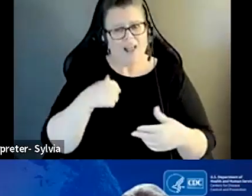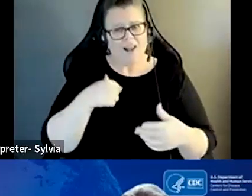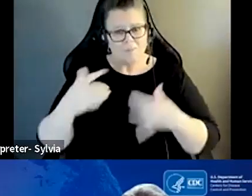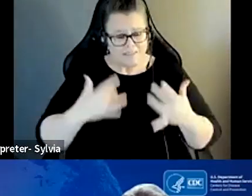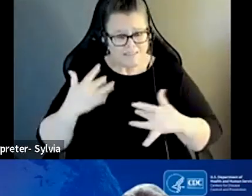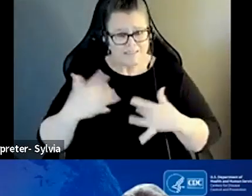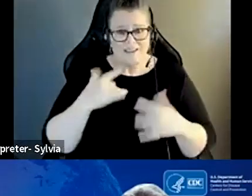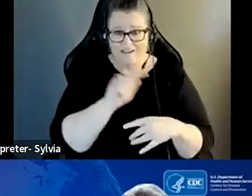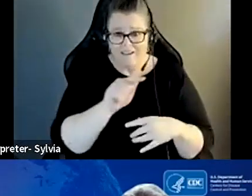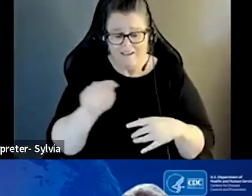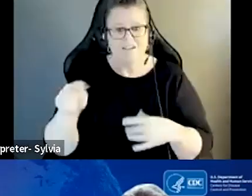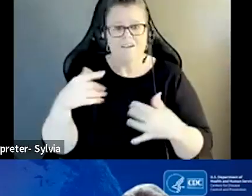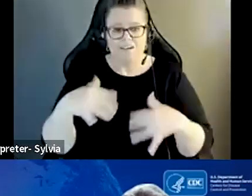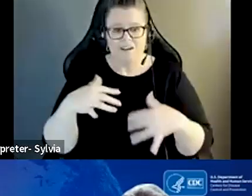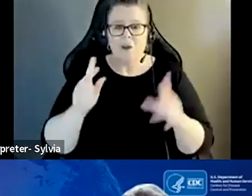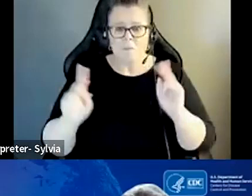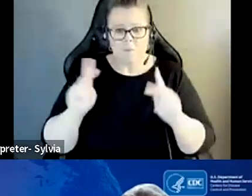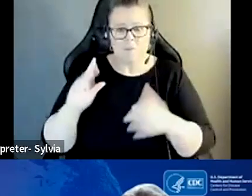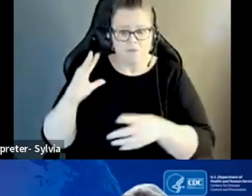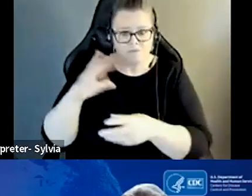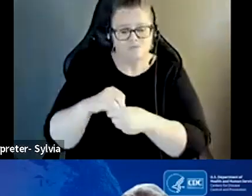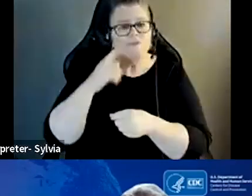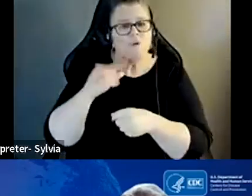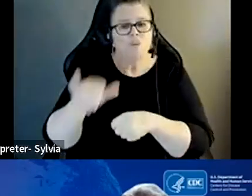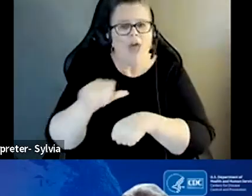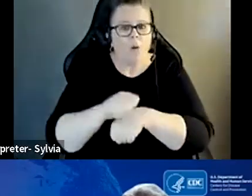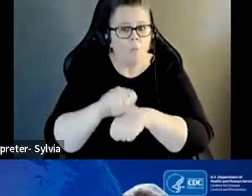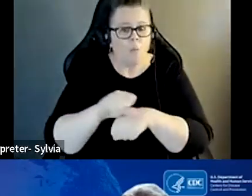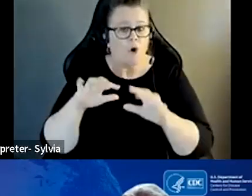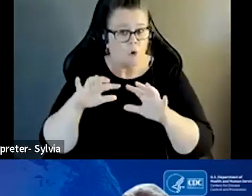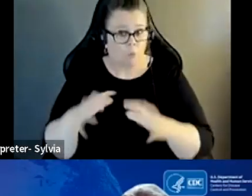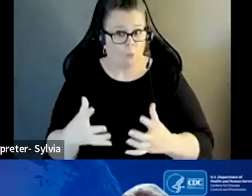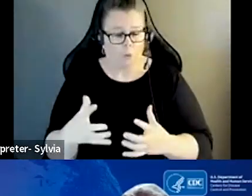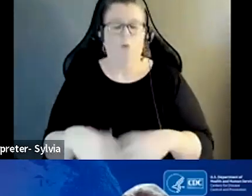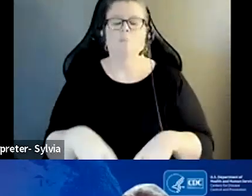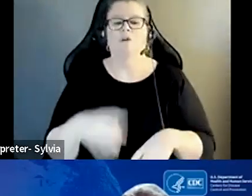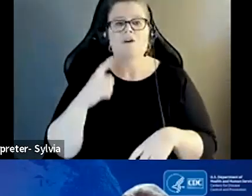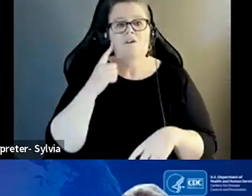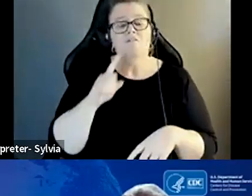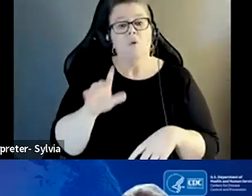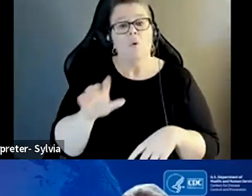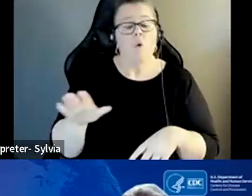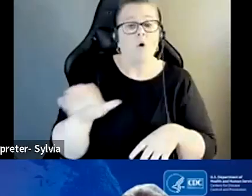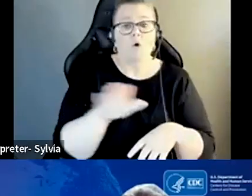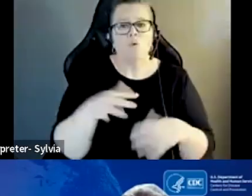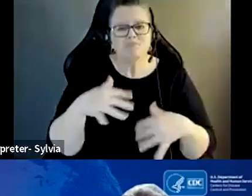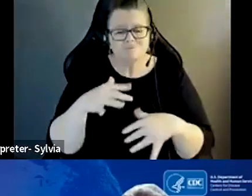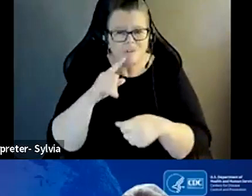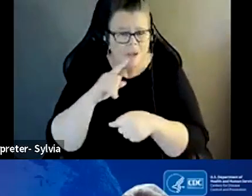of the ACD Health Equity Workgroup. First, as an indication of your collective commitment, I find it truly remarkable, actually,